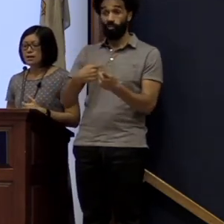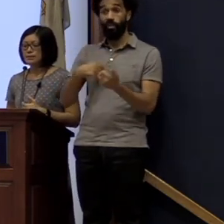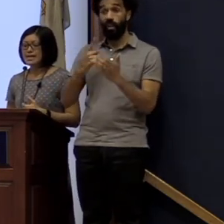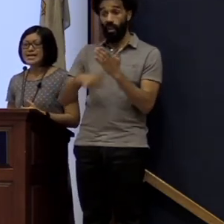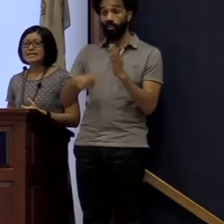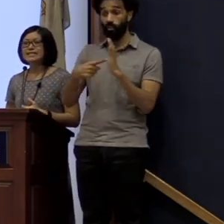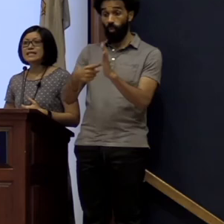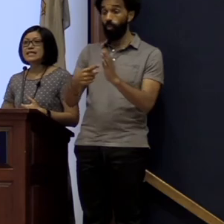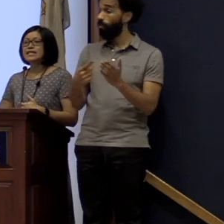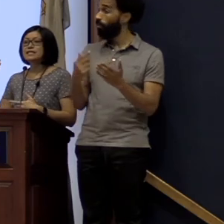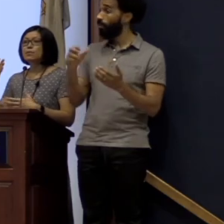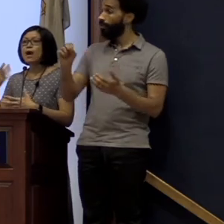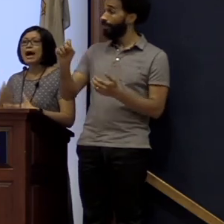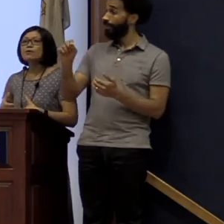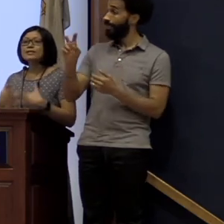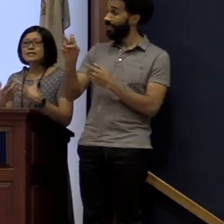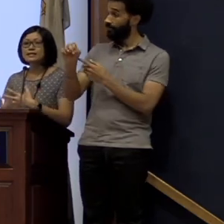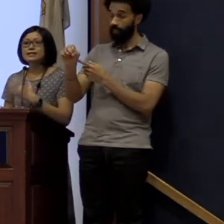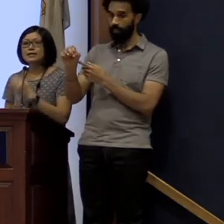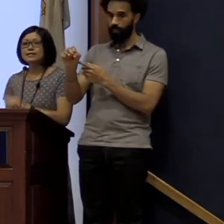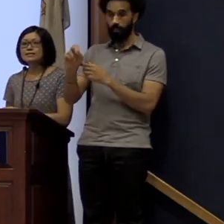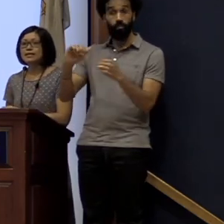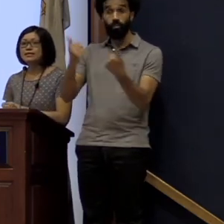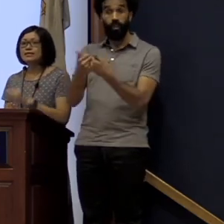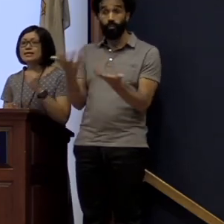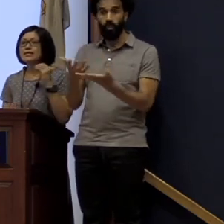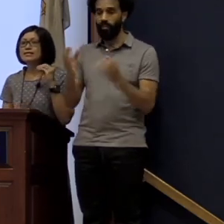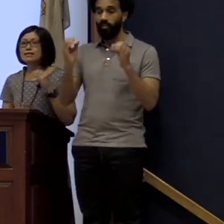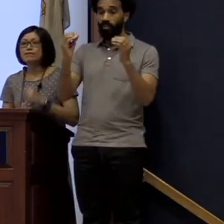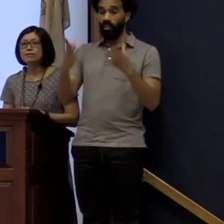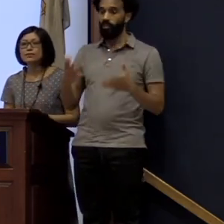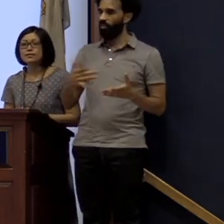case How the kids are participating in the informal STEM?